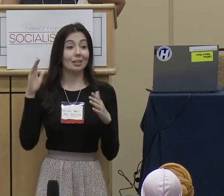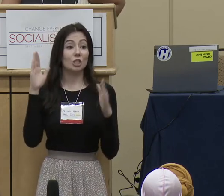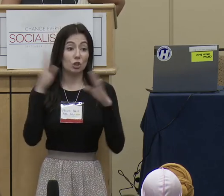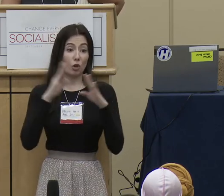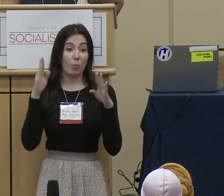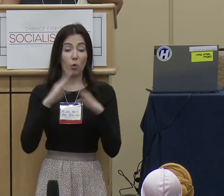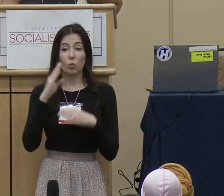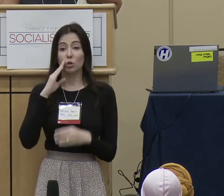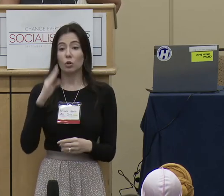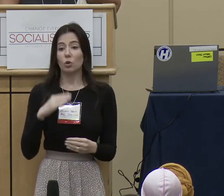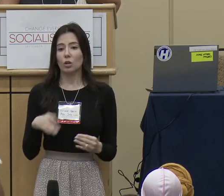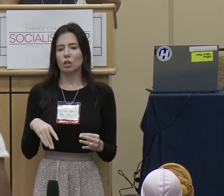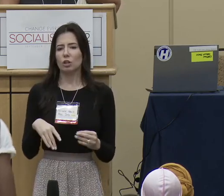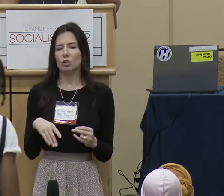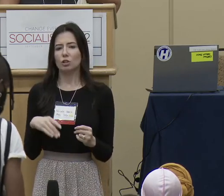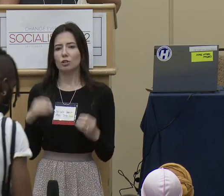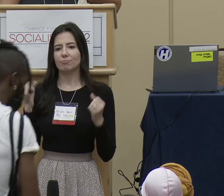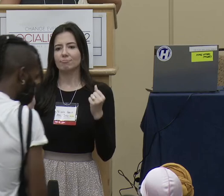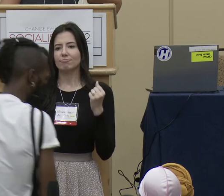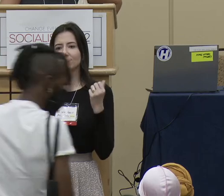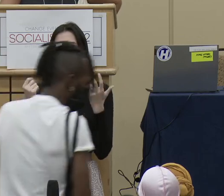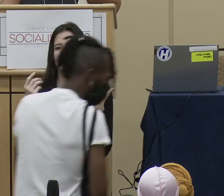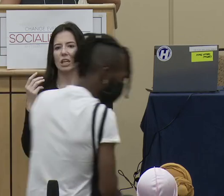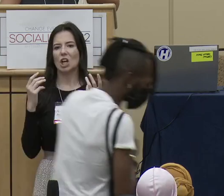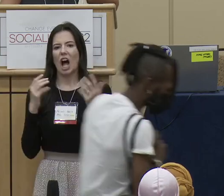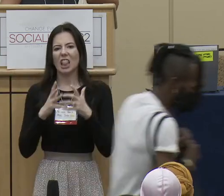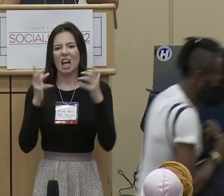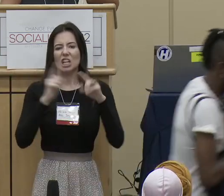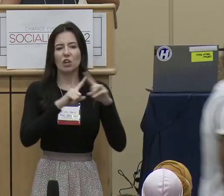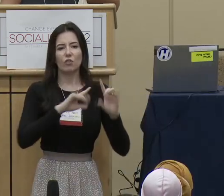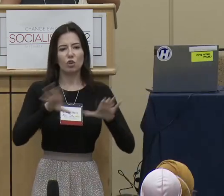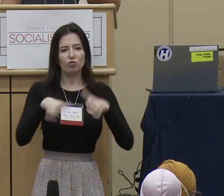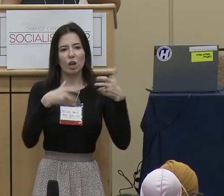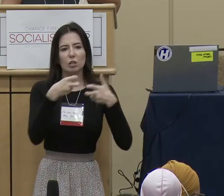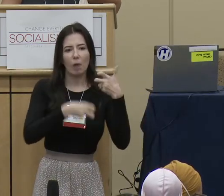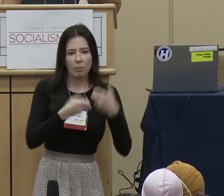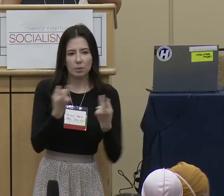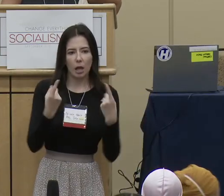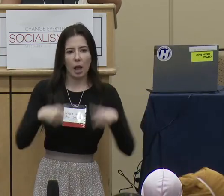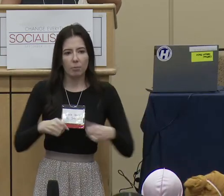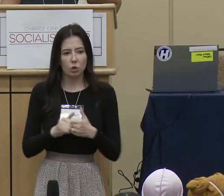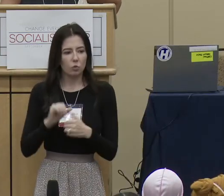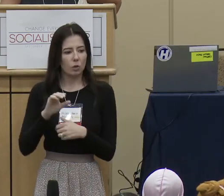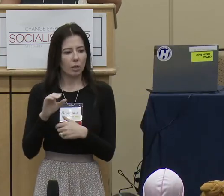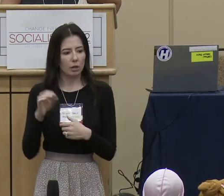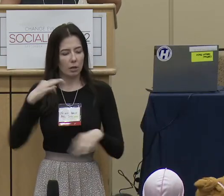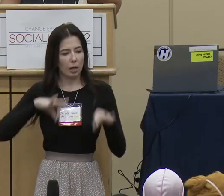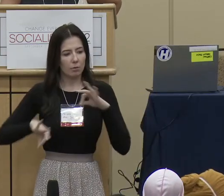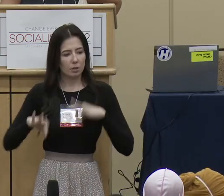Capitalism is in trouble, and we know there's cyclical crises